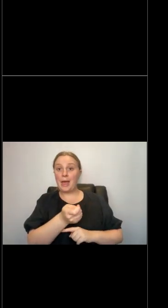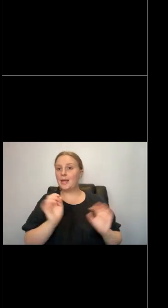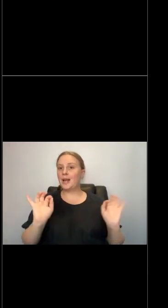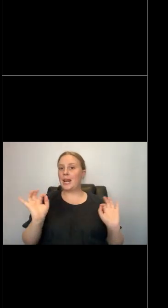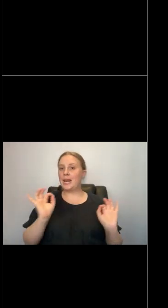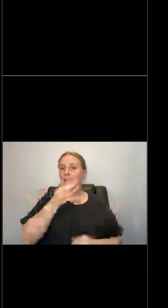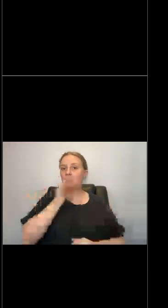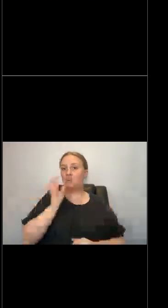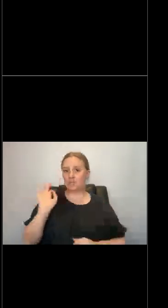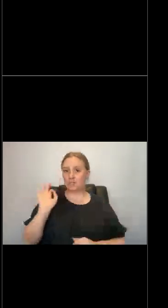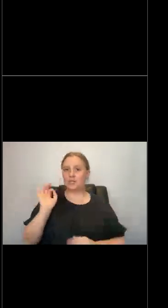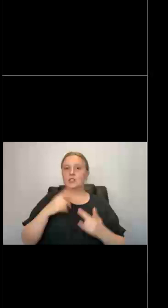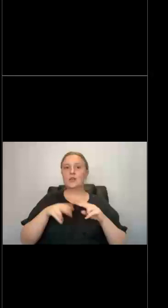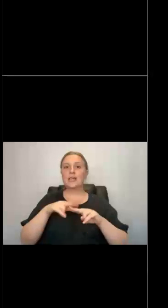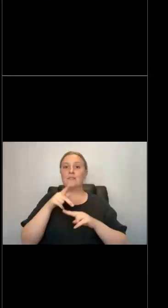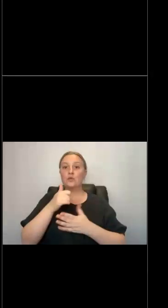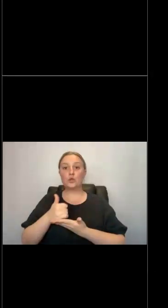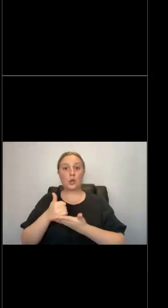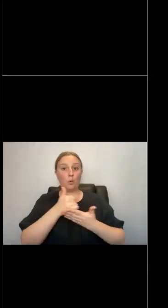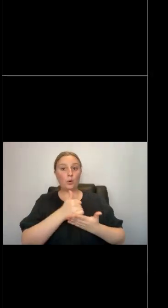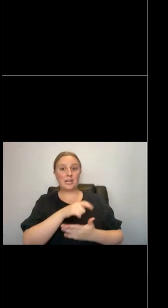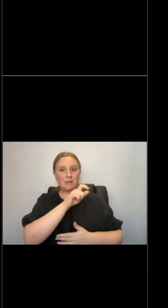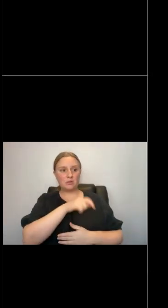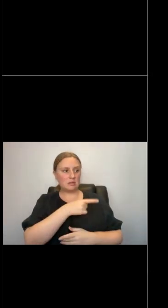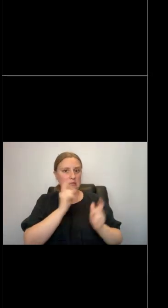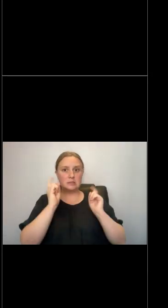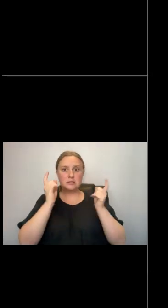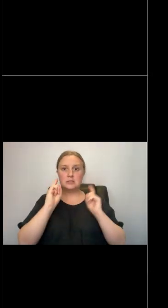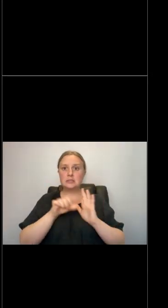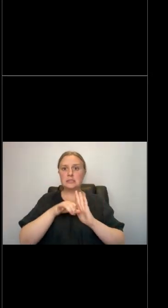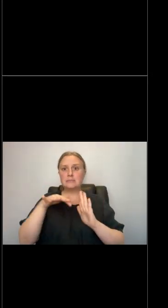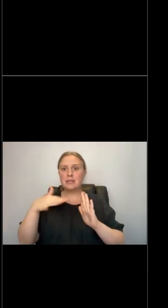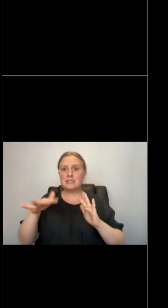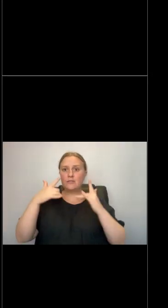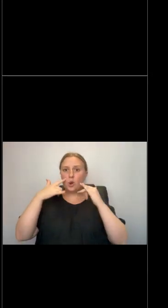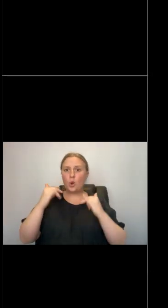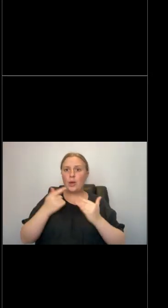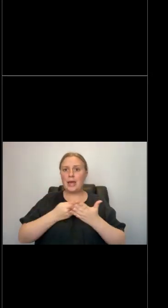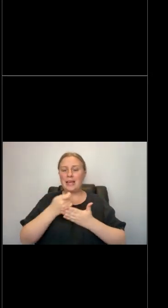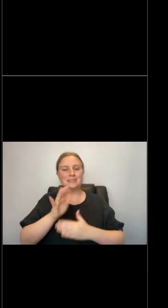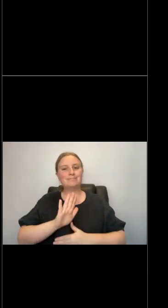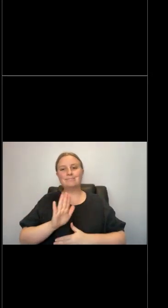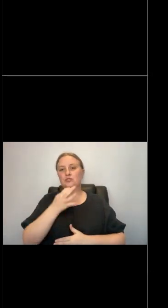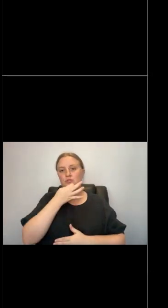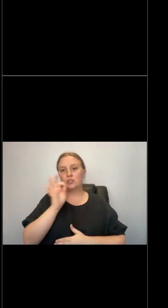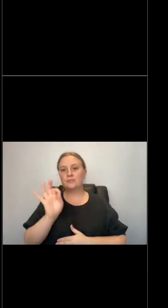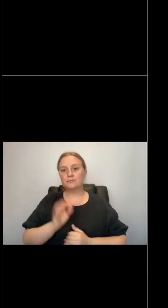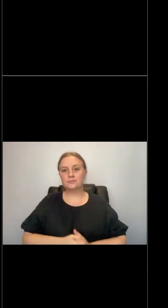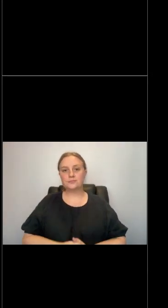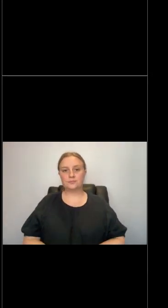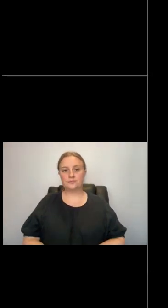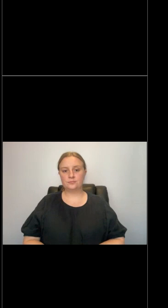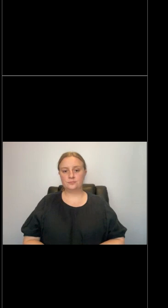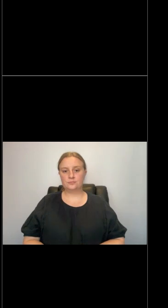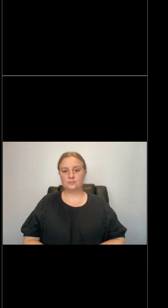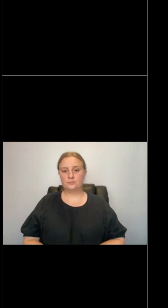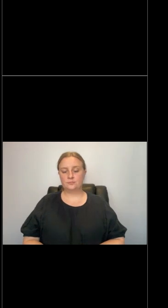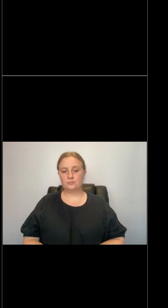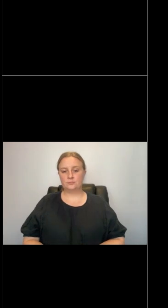they've had a lawyer appointed to them and they're worried about legal costs, it's at no cost to the person.